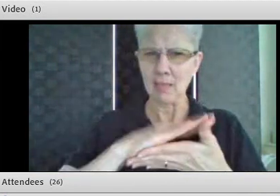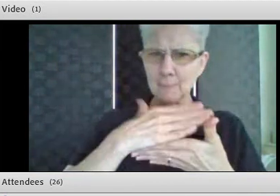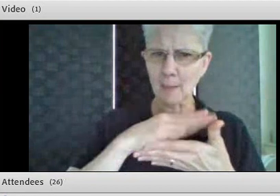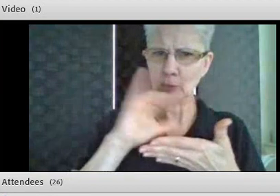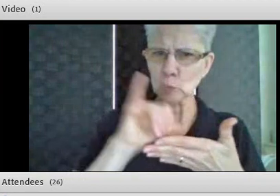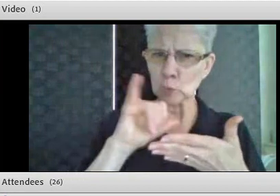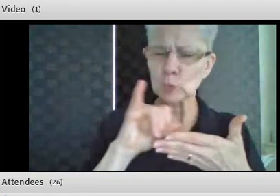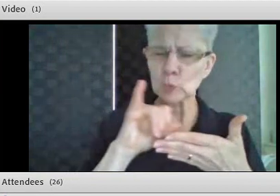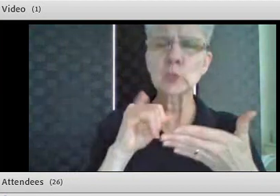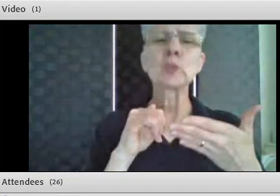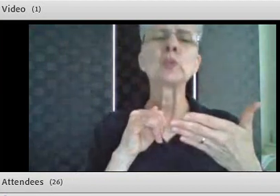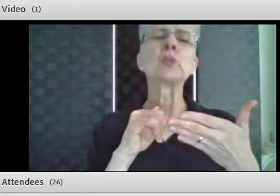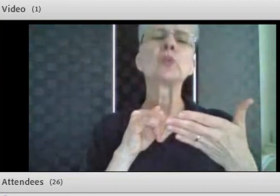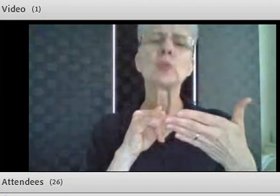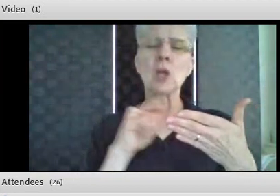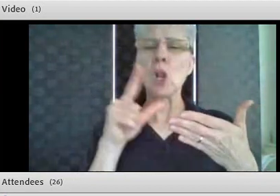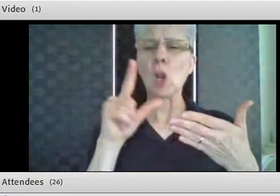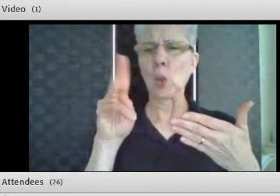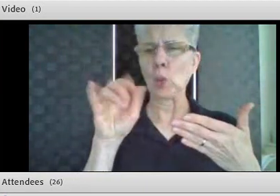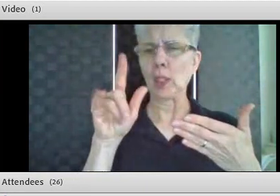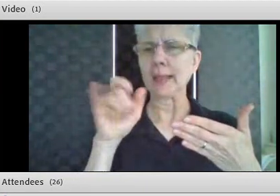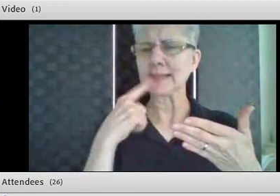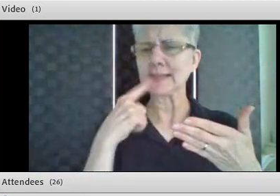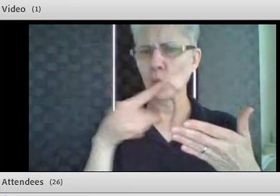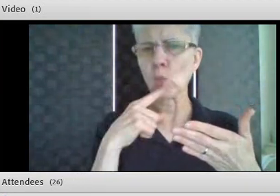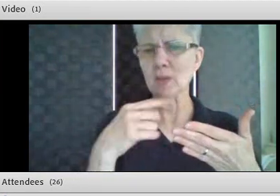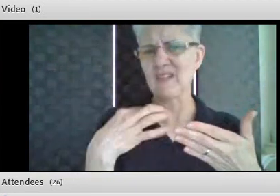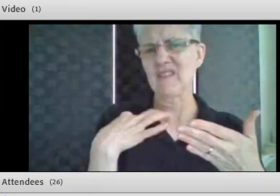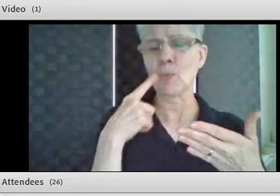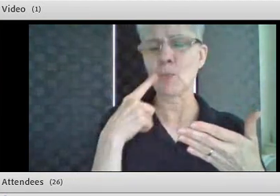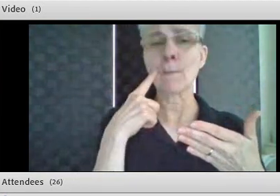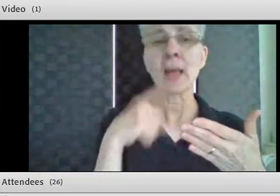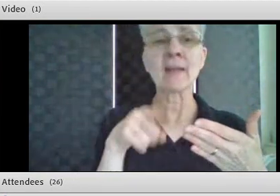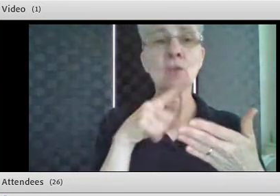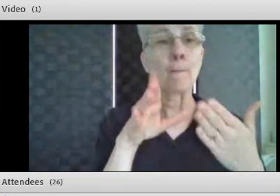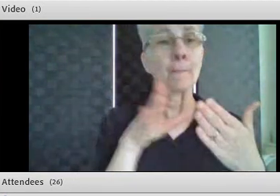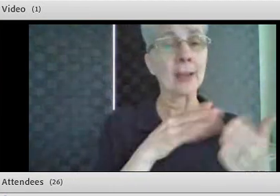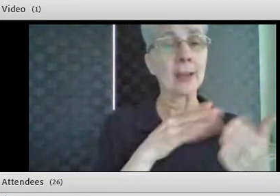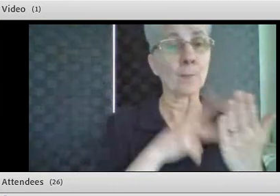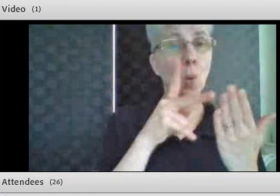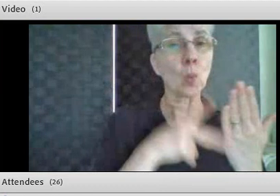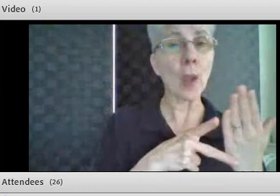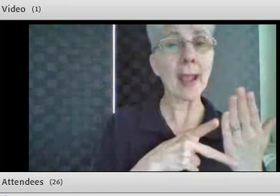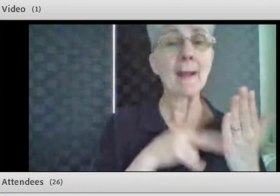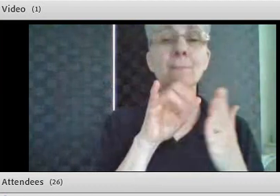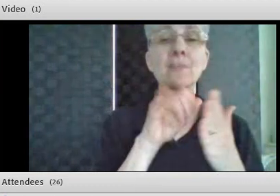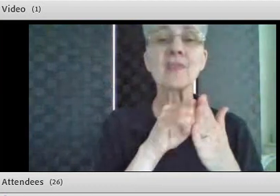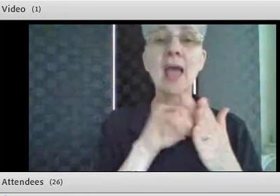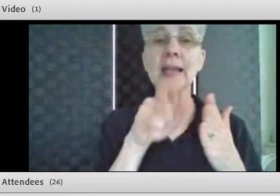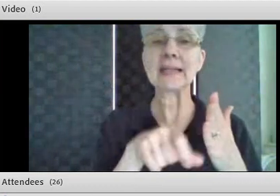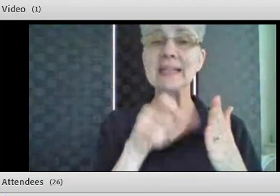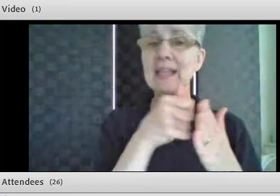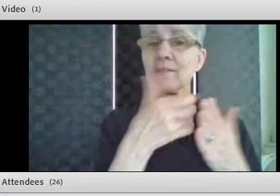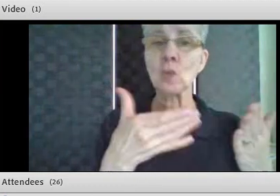that you can rent or loan rather, take on loan from them. They've got iPads. I believe they have laptops,